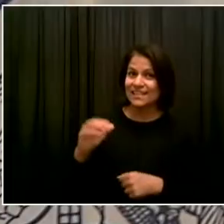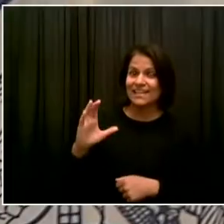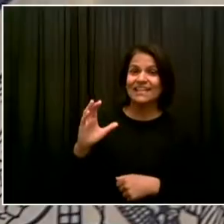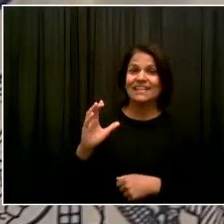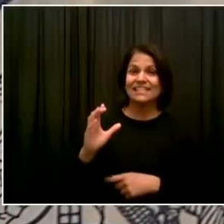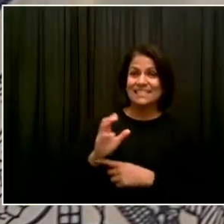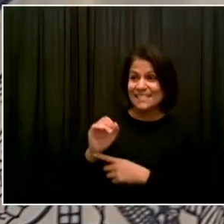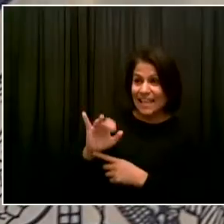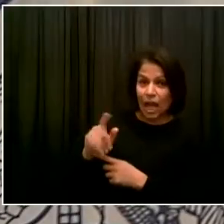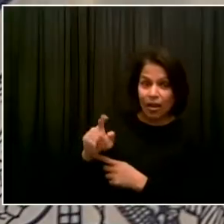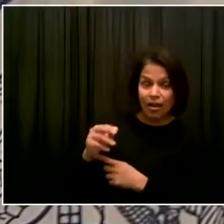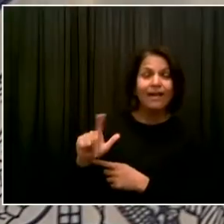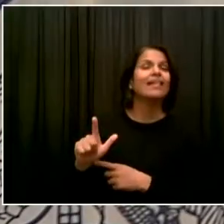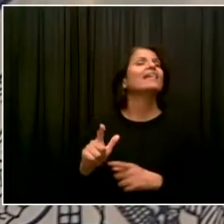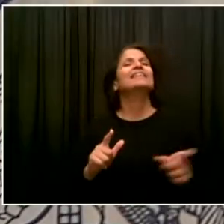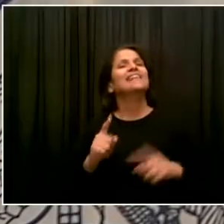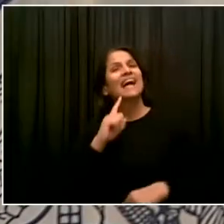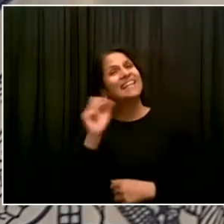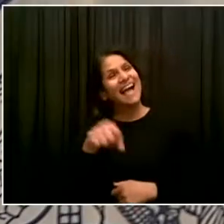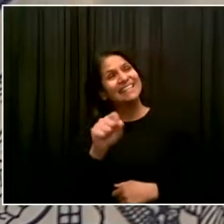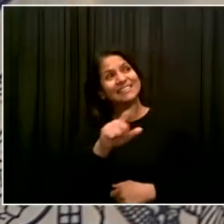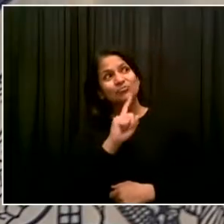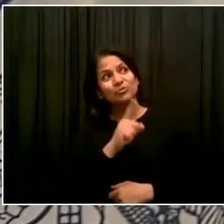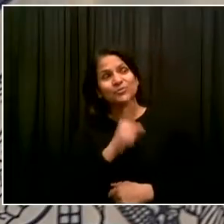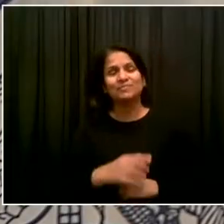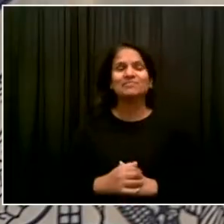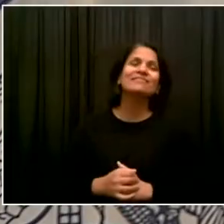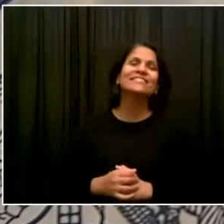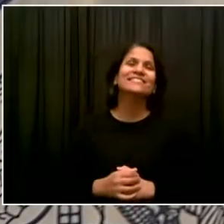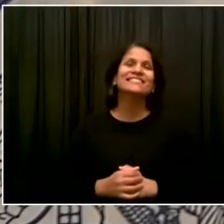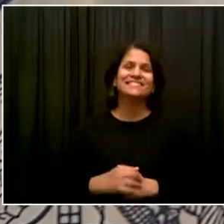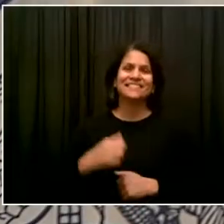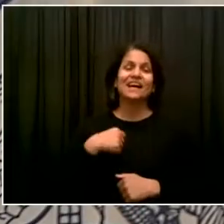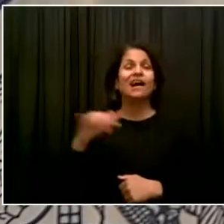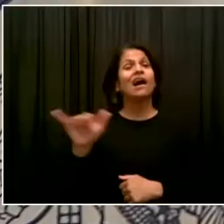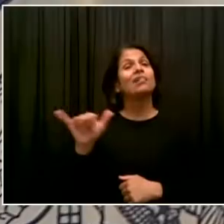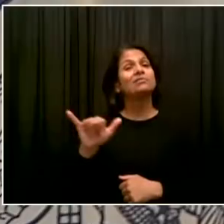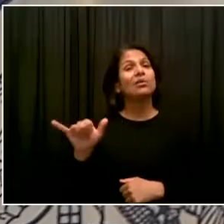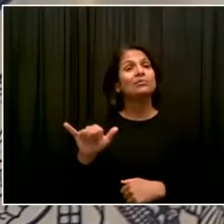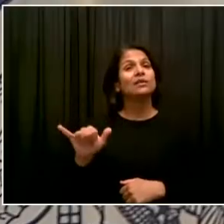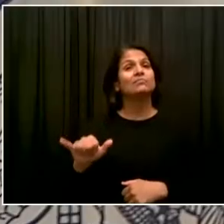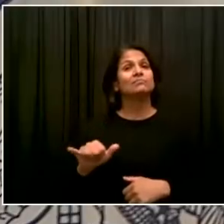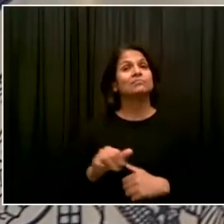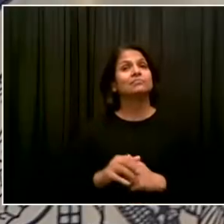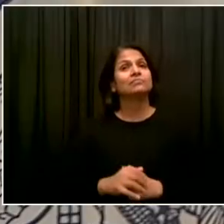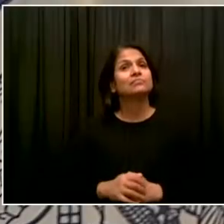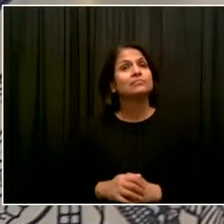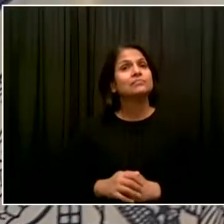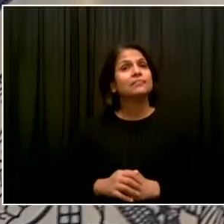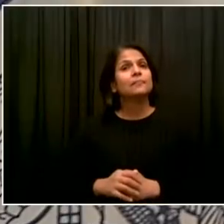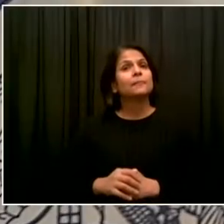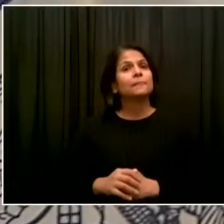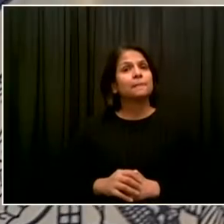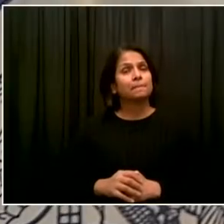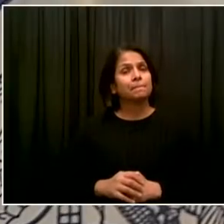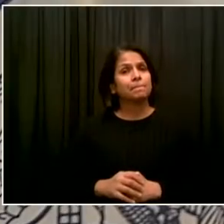THE CALL. YOU OUSND LIKE YOU'RE ON SITE SOMEWHERE. THAT IS